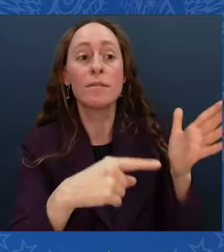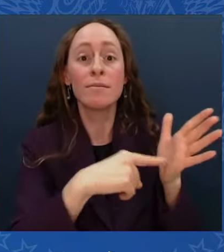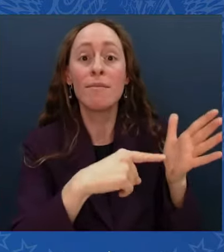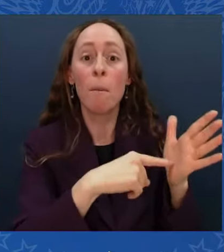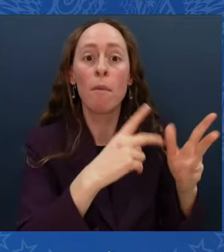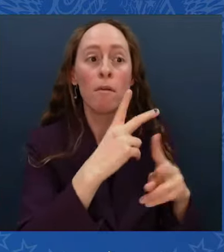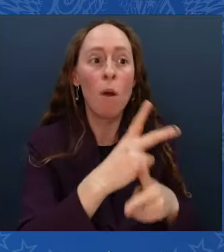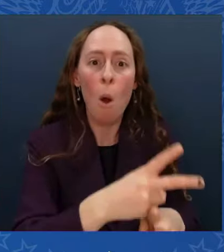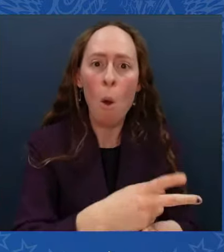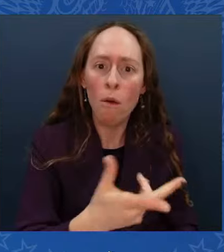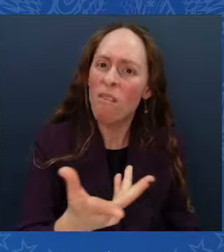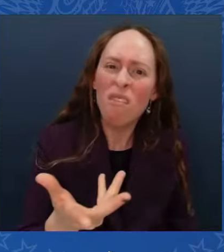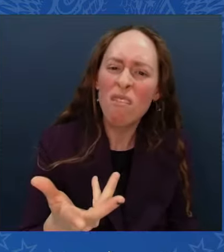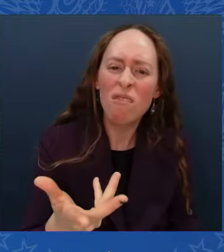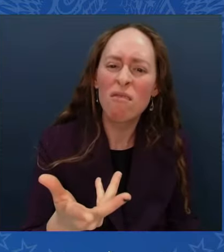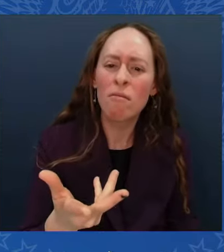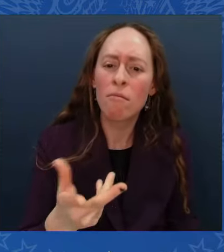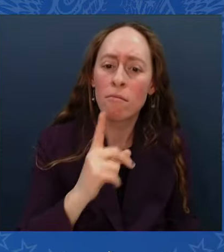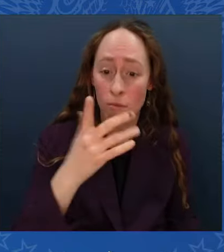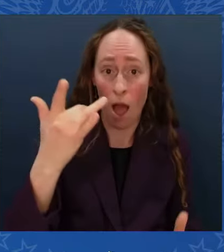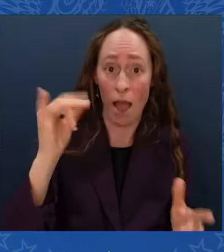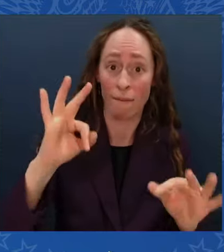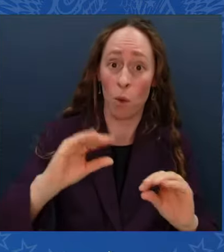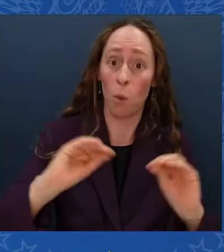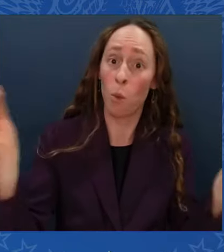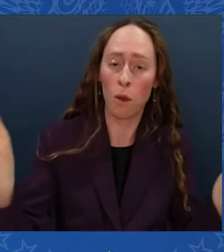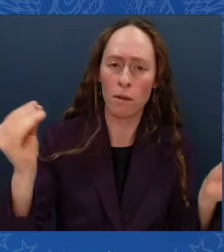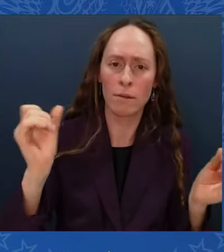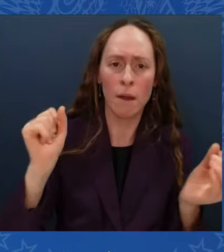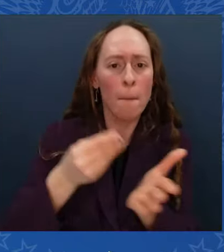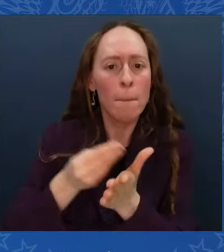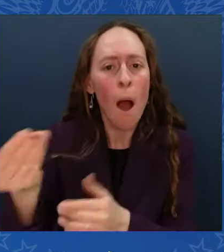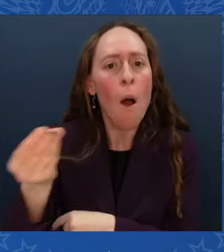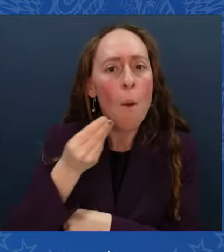they start businesses, they contribute. They engage in the community in ways they weren't able to before.